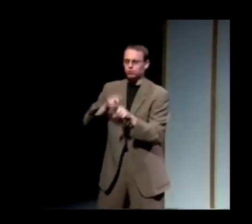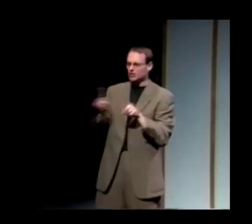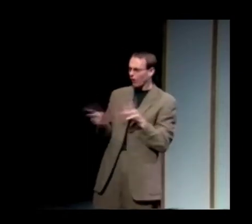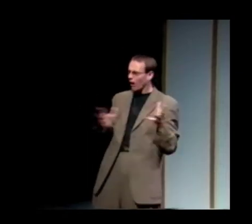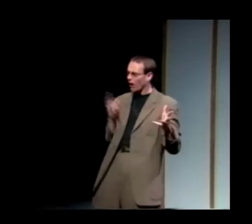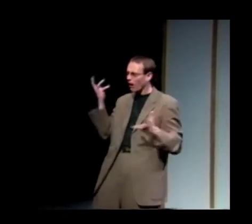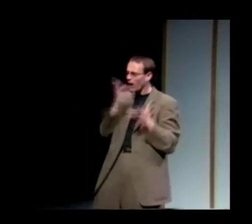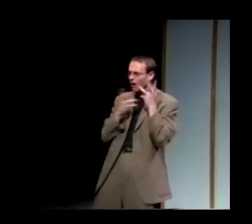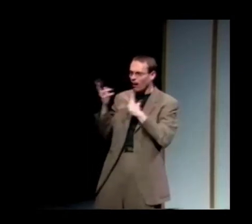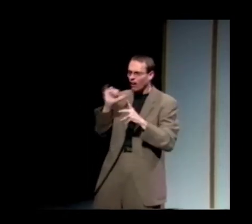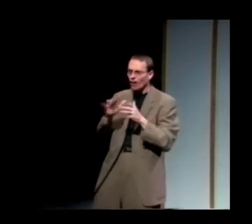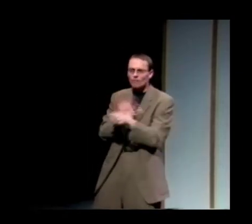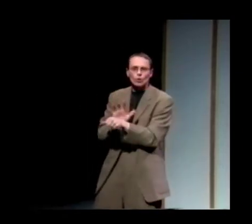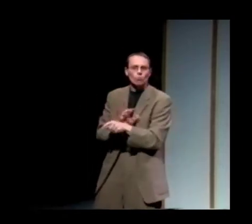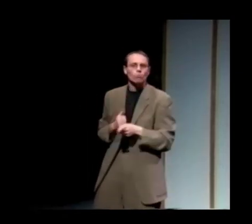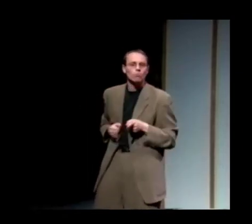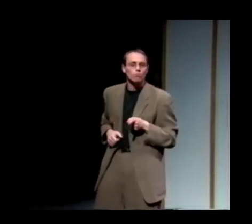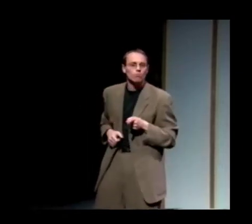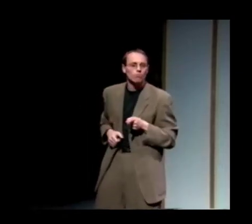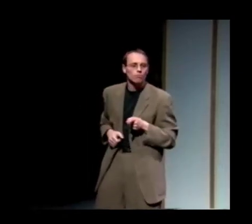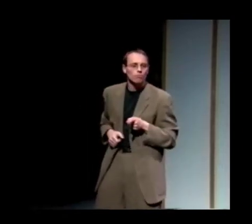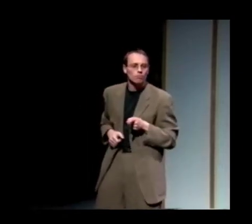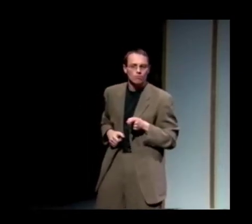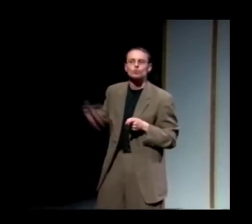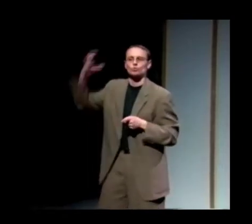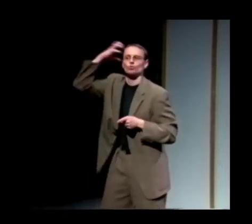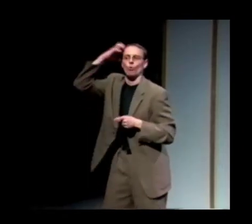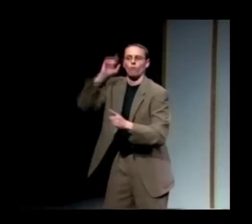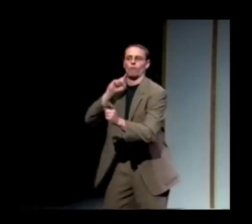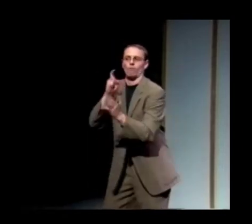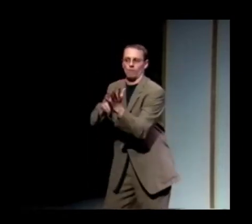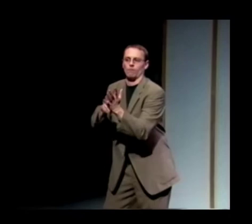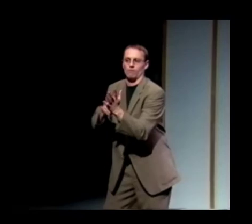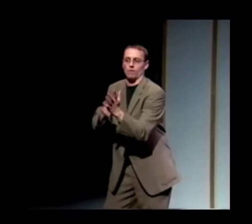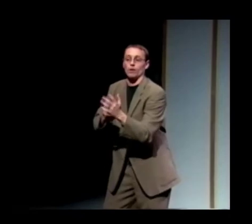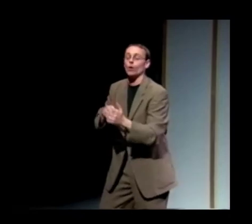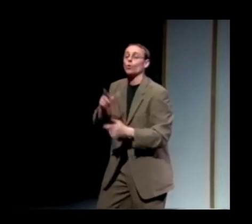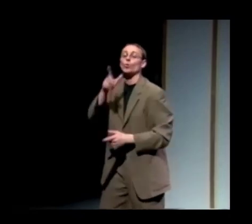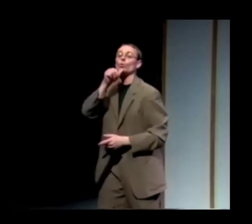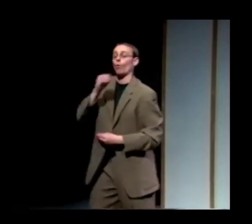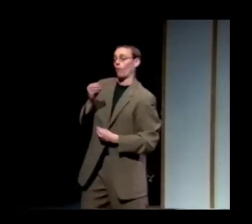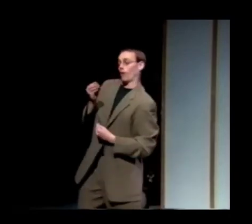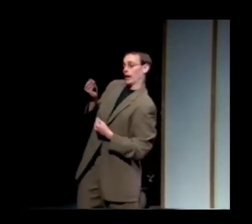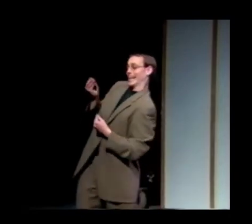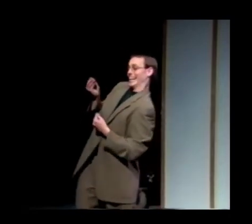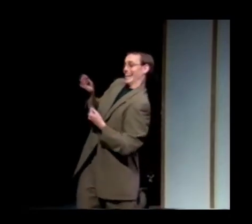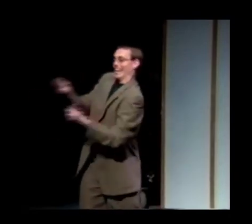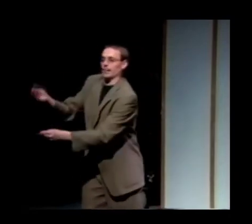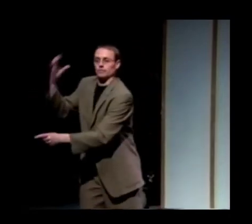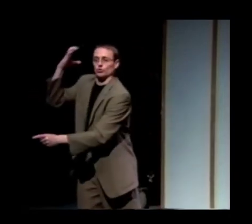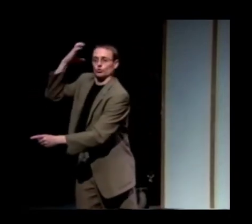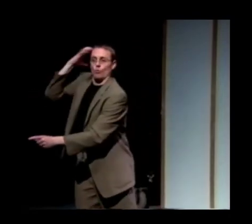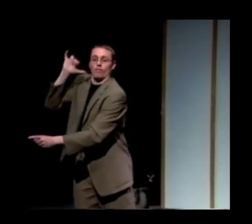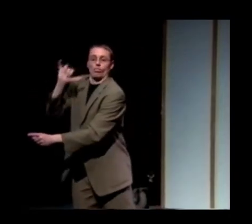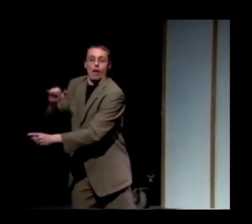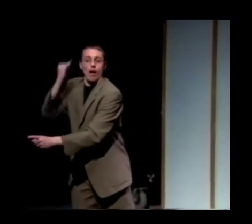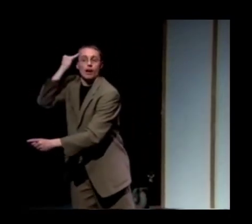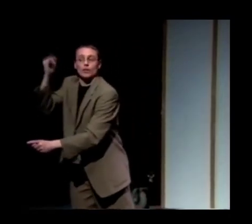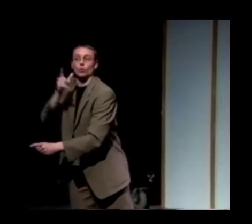FROM MEDIUM TO LONG TO CLOSEUP SHOTS JUST LIKE ANY FILM, AND STOKOE RECOGNIZED THAT.